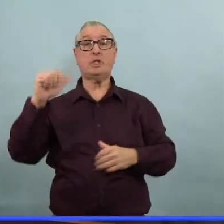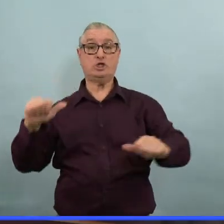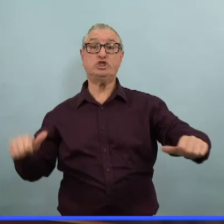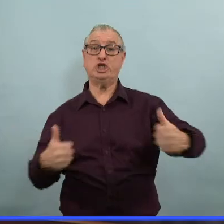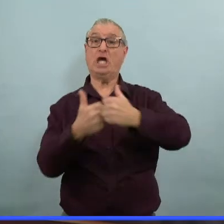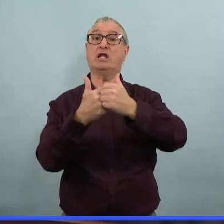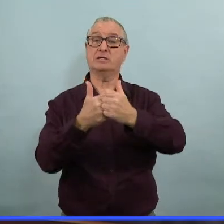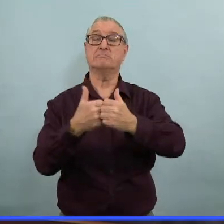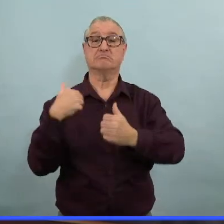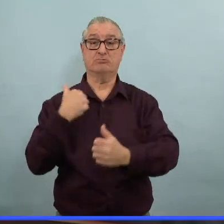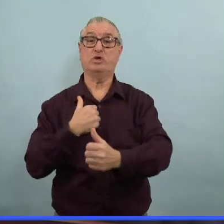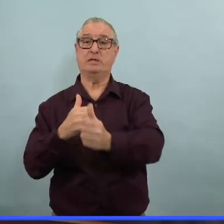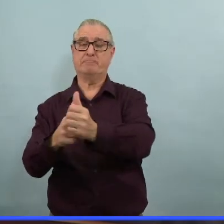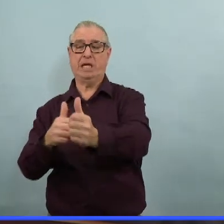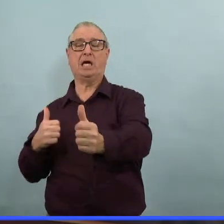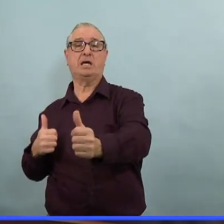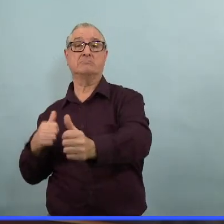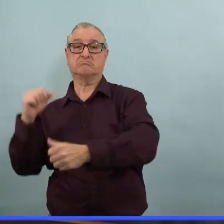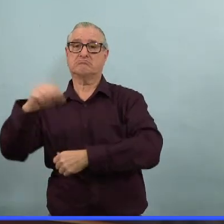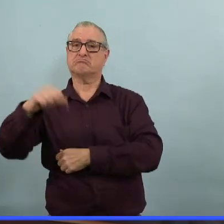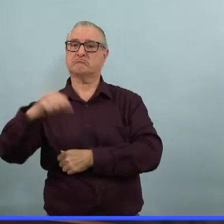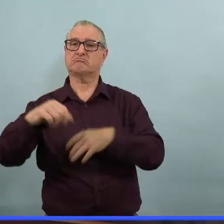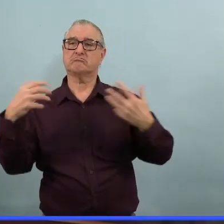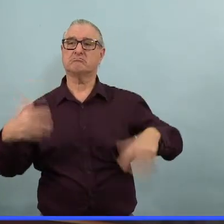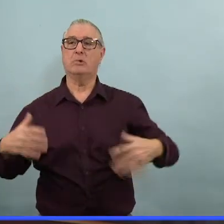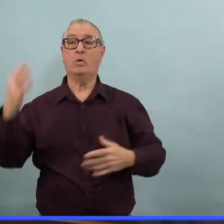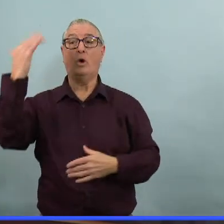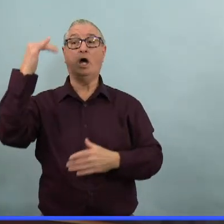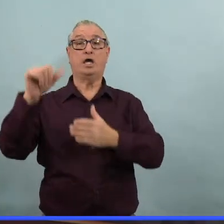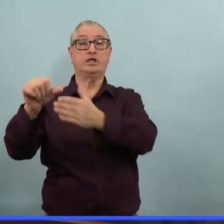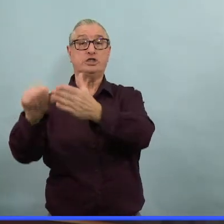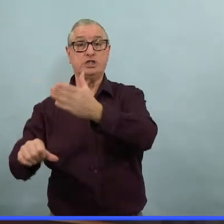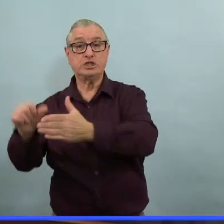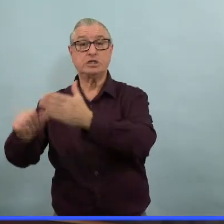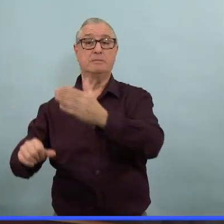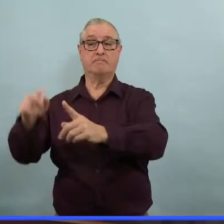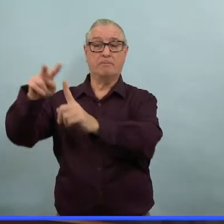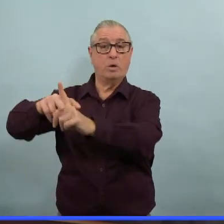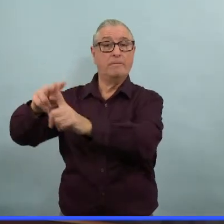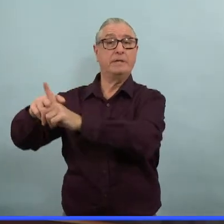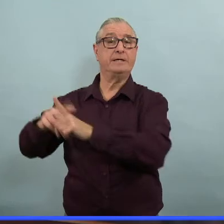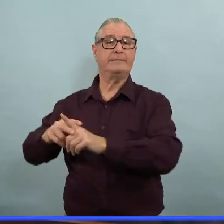a plan to get us through that and we'll continue to work with them closely on that i know that's